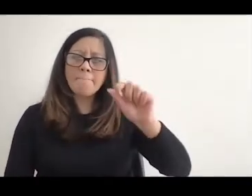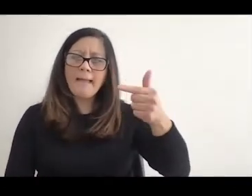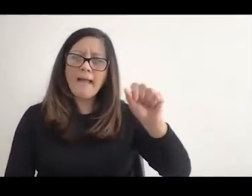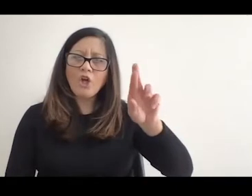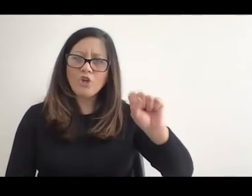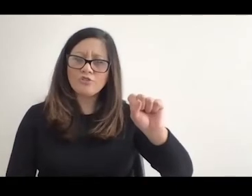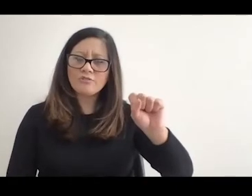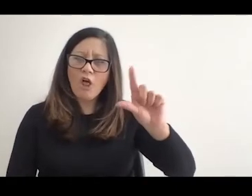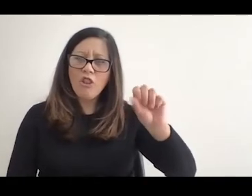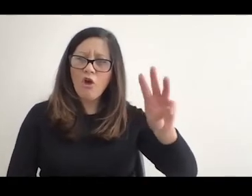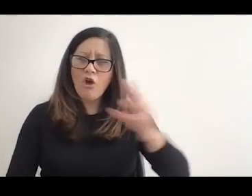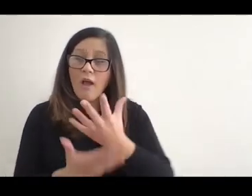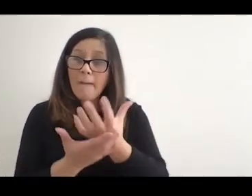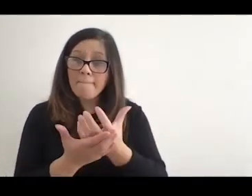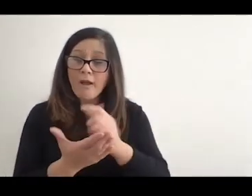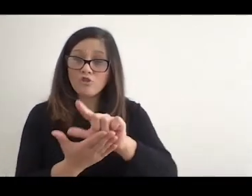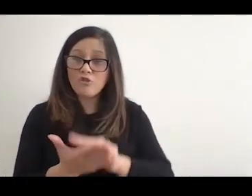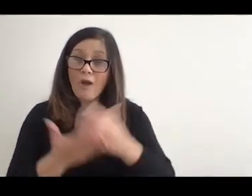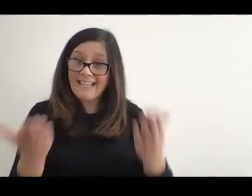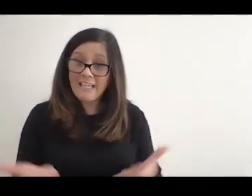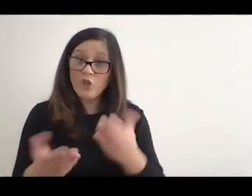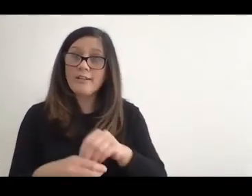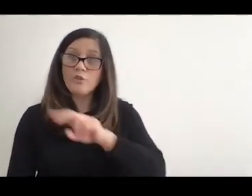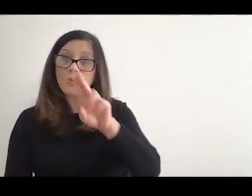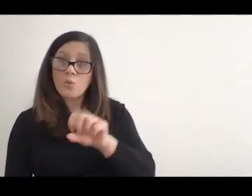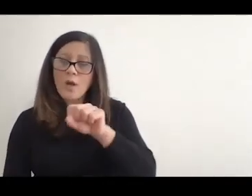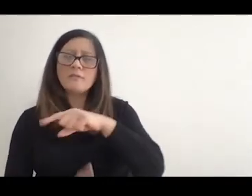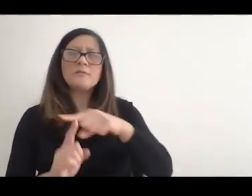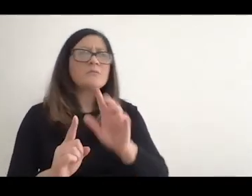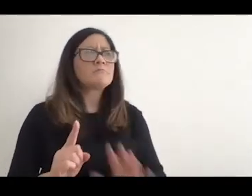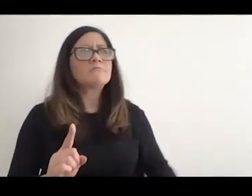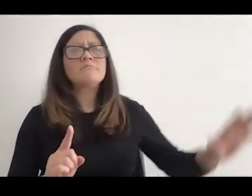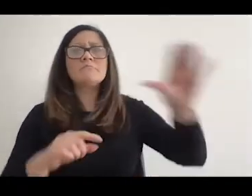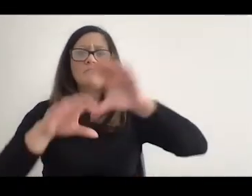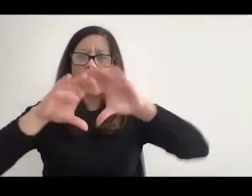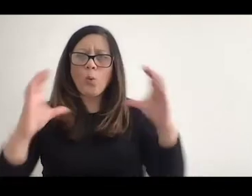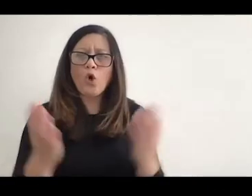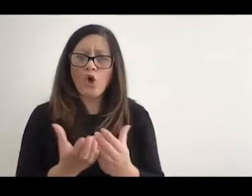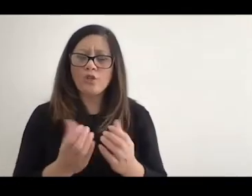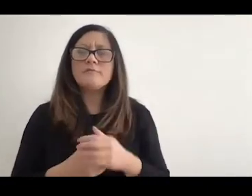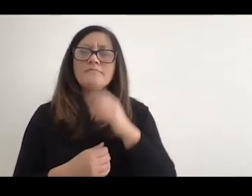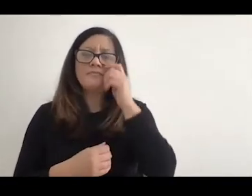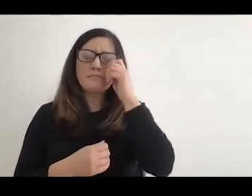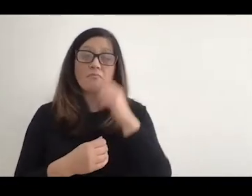in different parts of the world. People didn't want. This is just a loose paraphrase